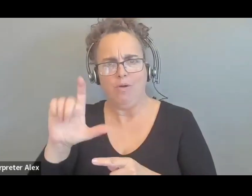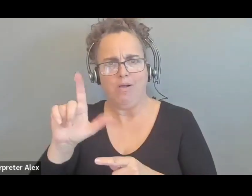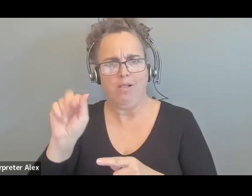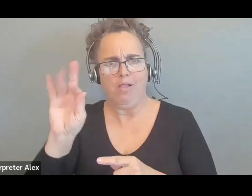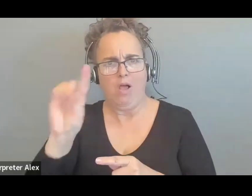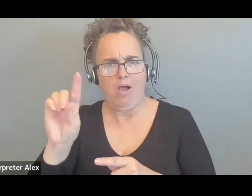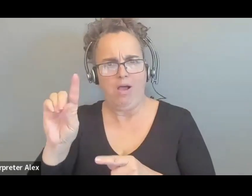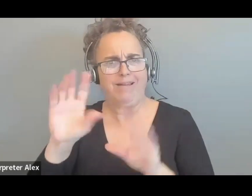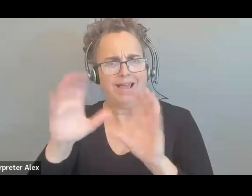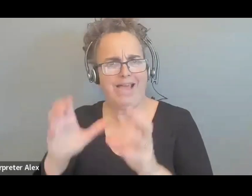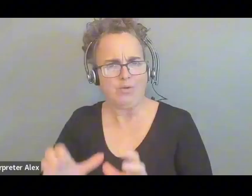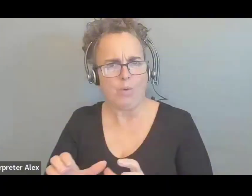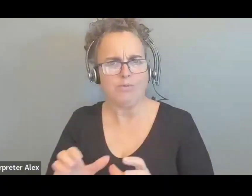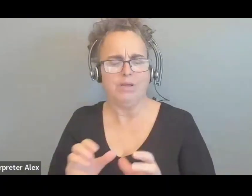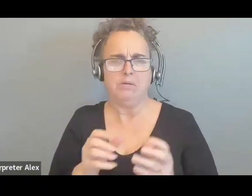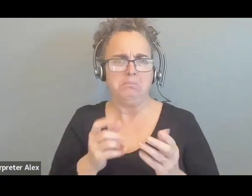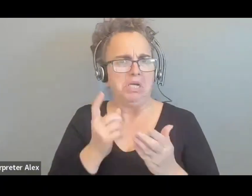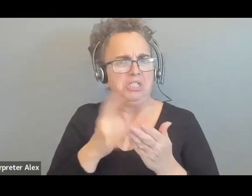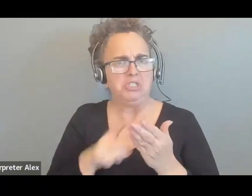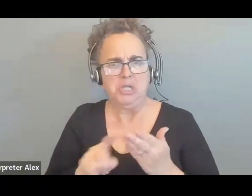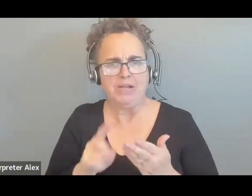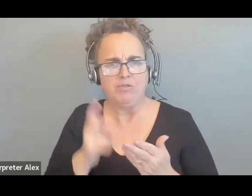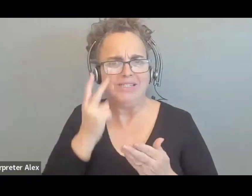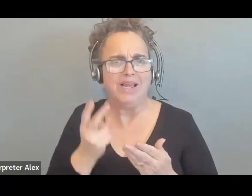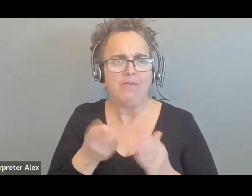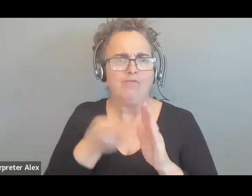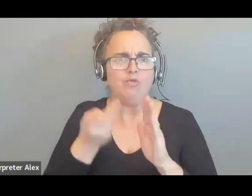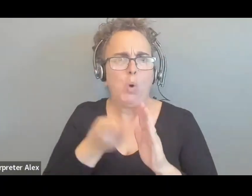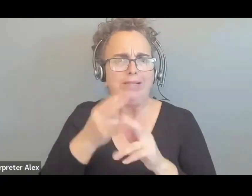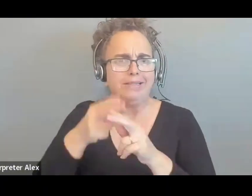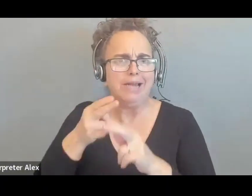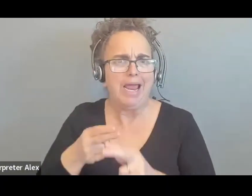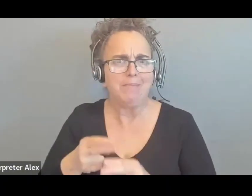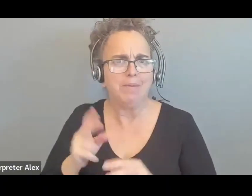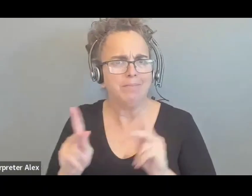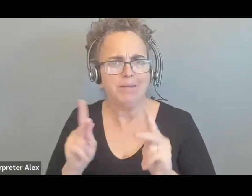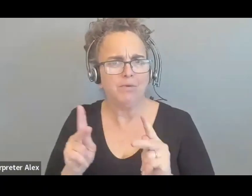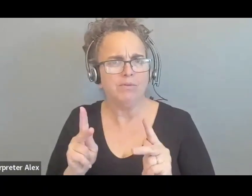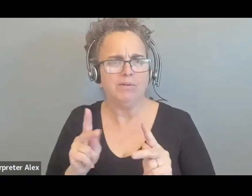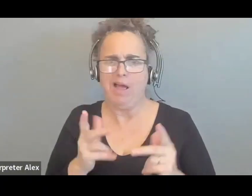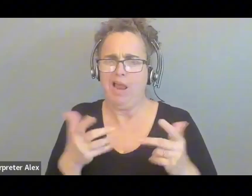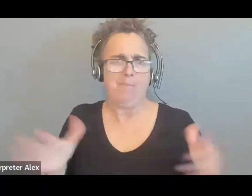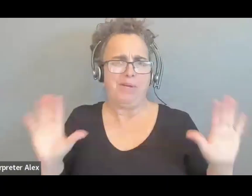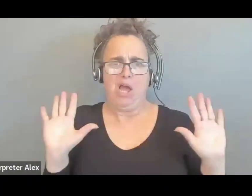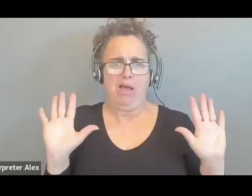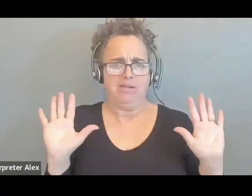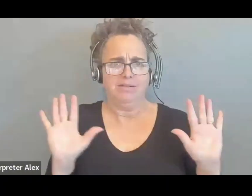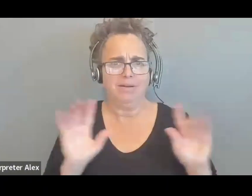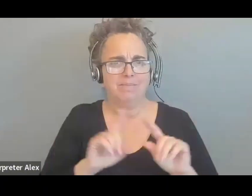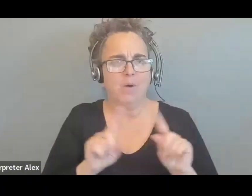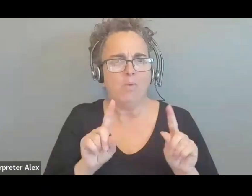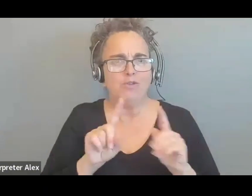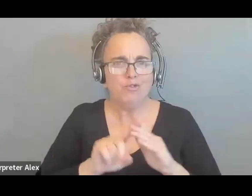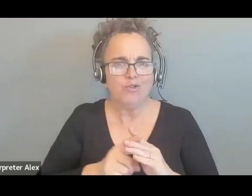tell me if I've doubled people and then be done. So I think when you start to use AI